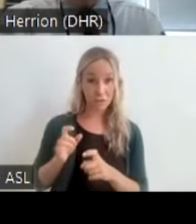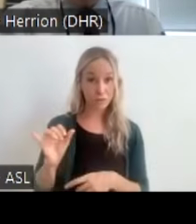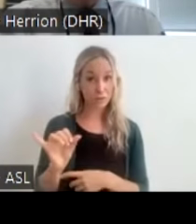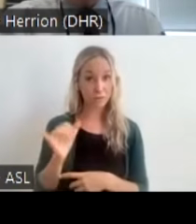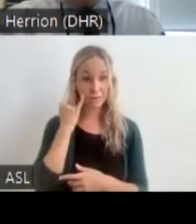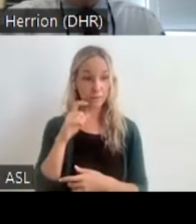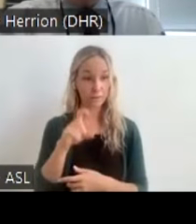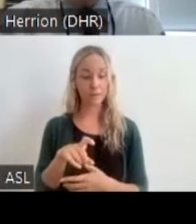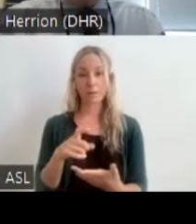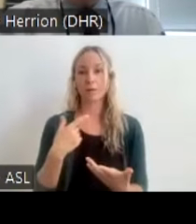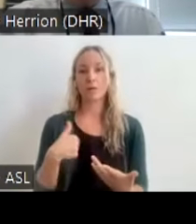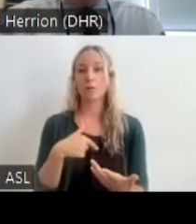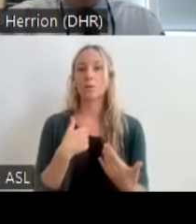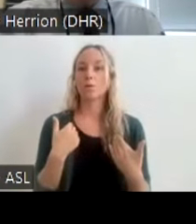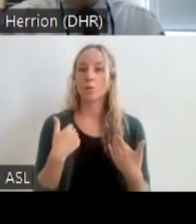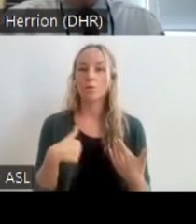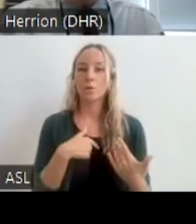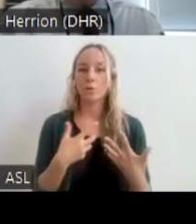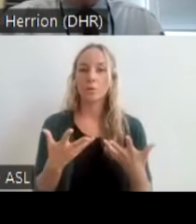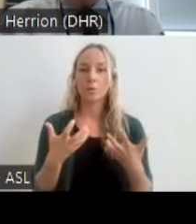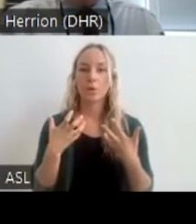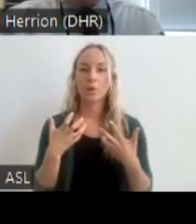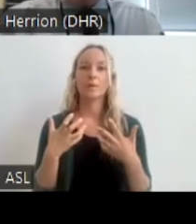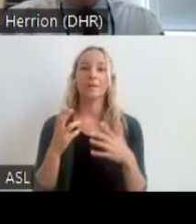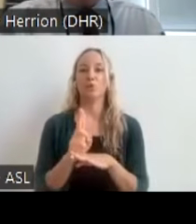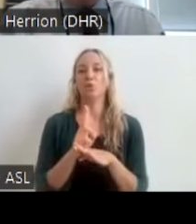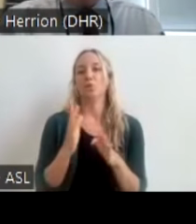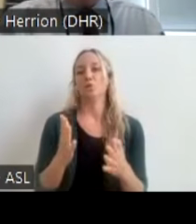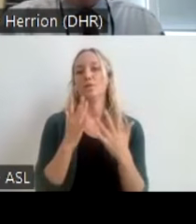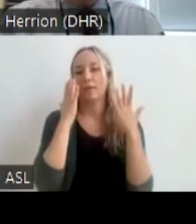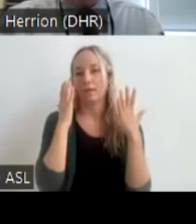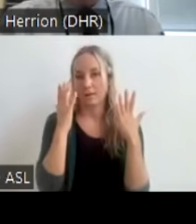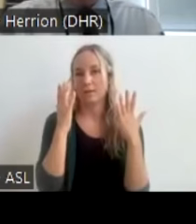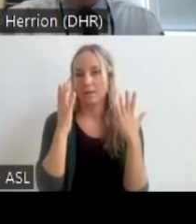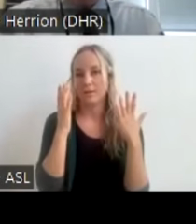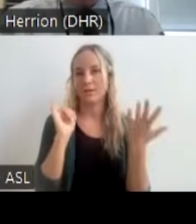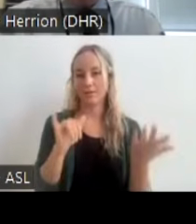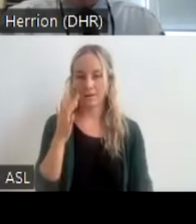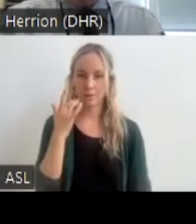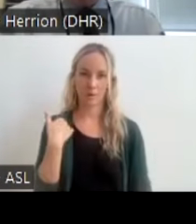created in New York State, And as such, we make it easy for people to